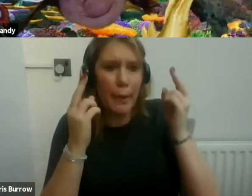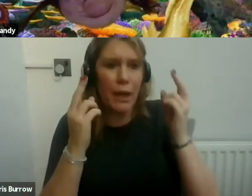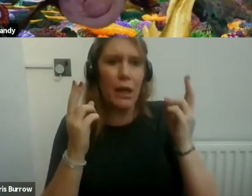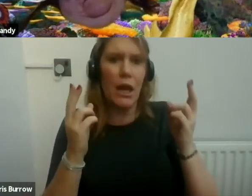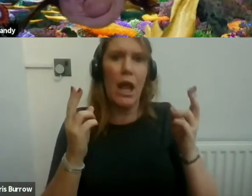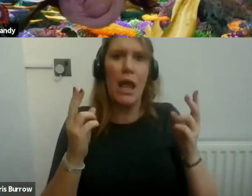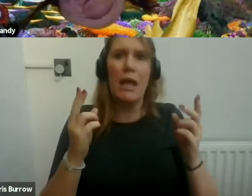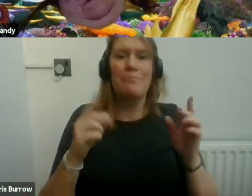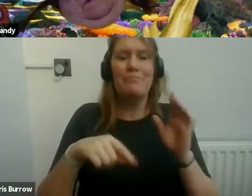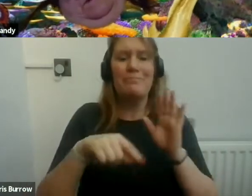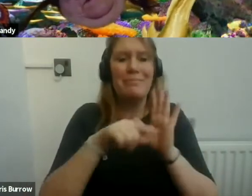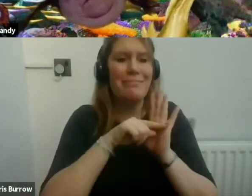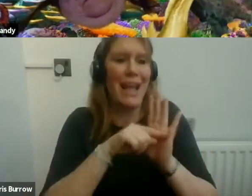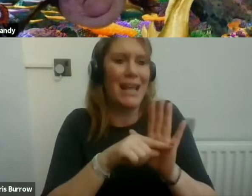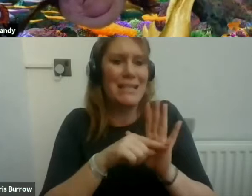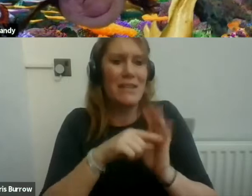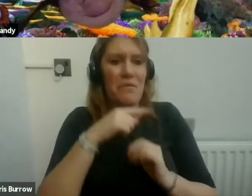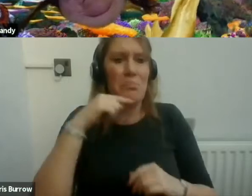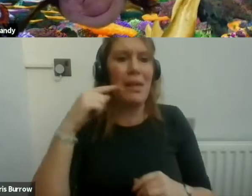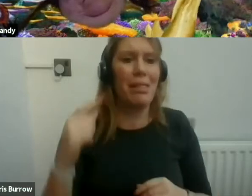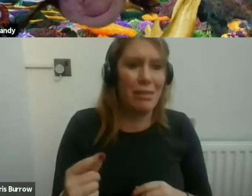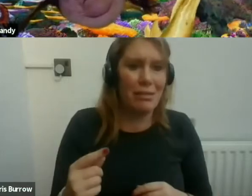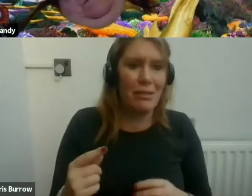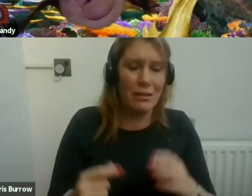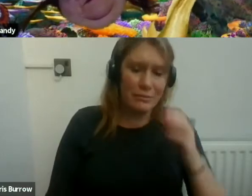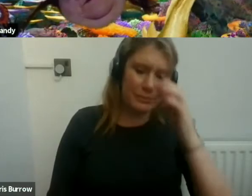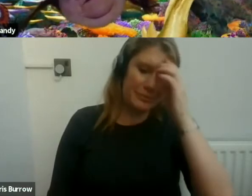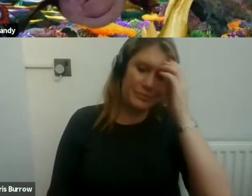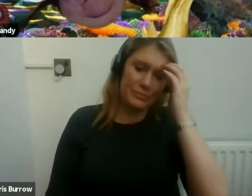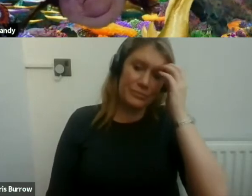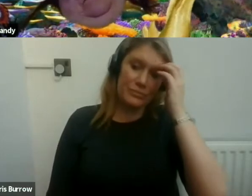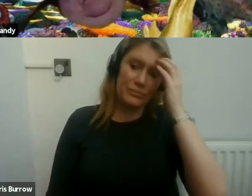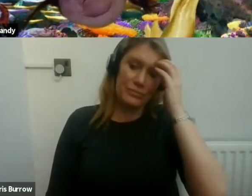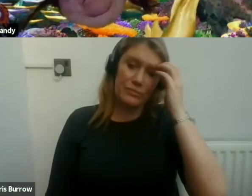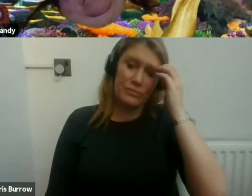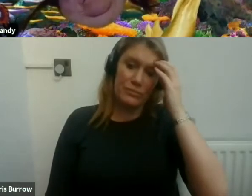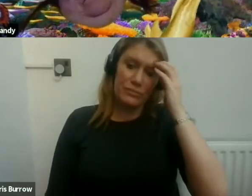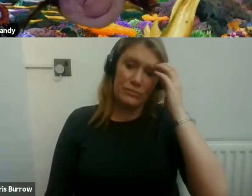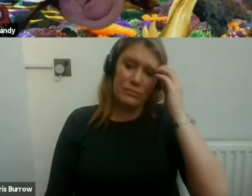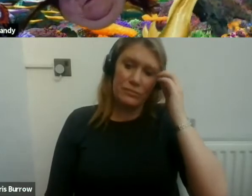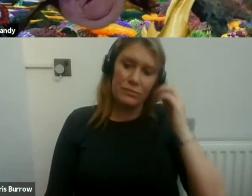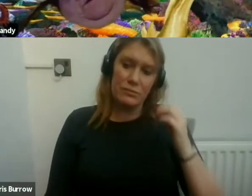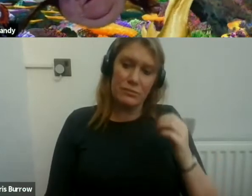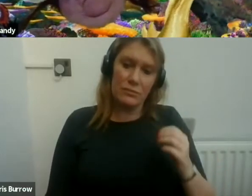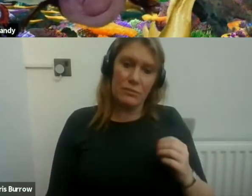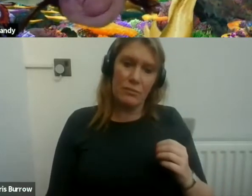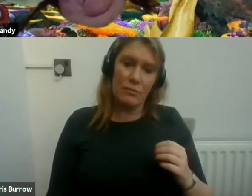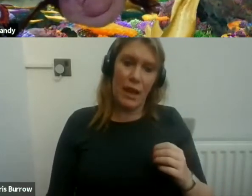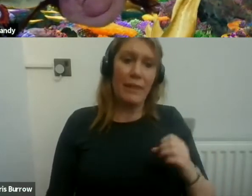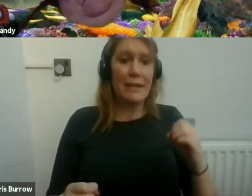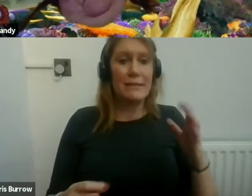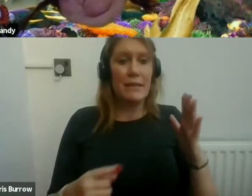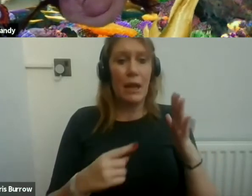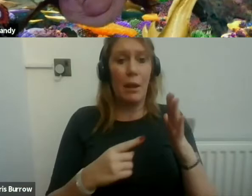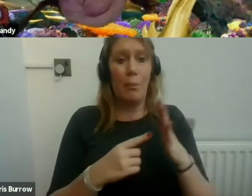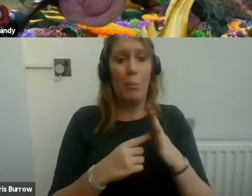and and that's a really big part of who I am as an artist but also who I am as